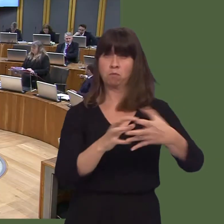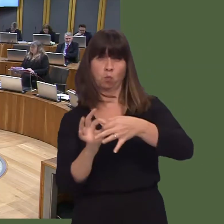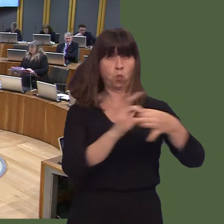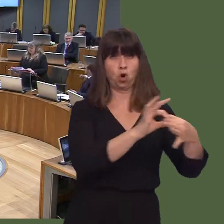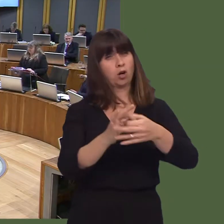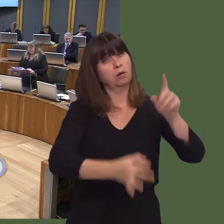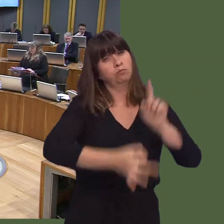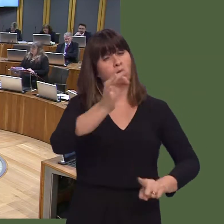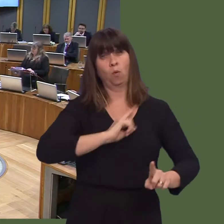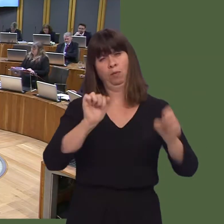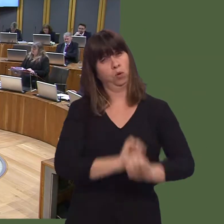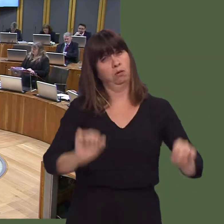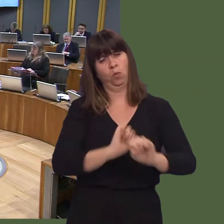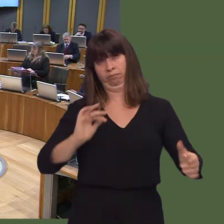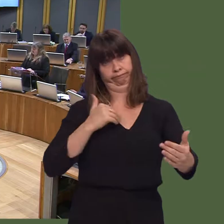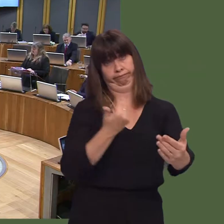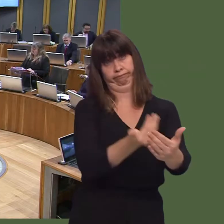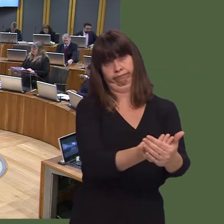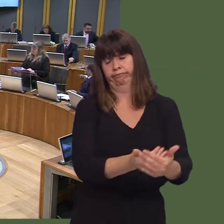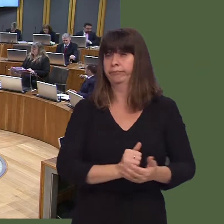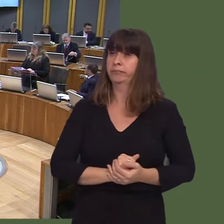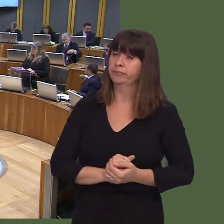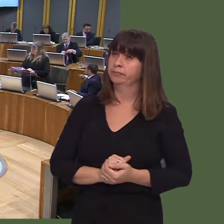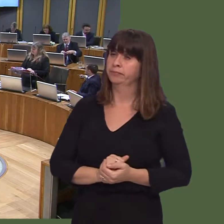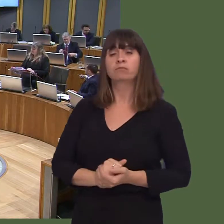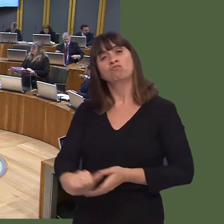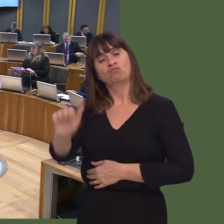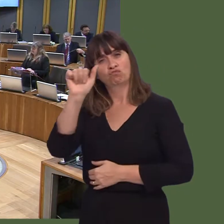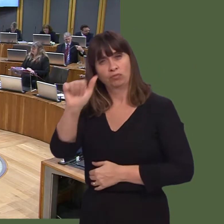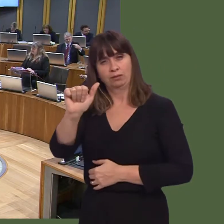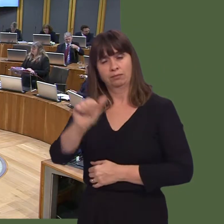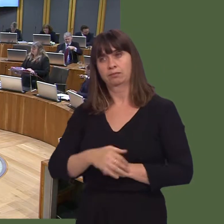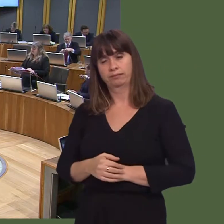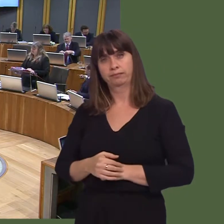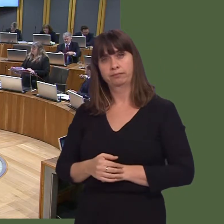Julie James AM: Yes, the Member's right to highlight the benefits of working together in that way.